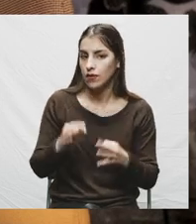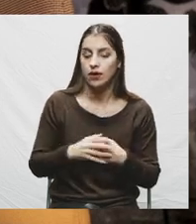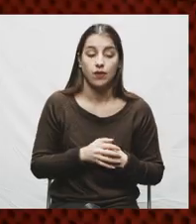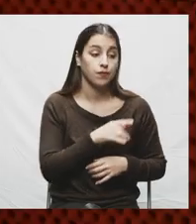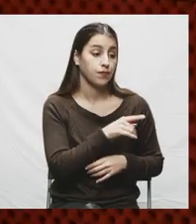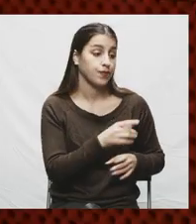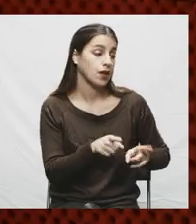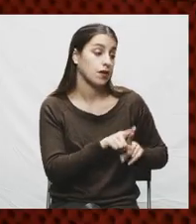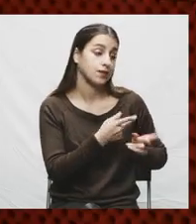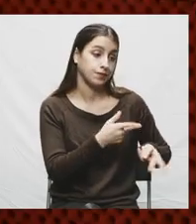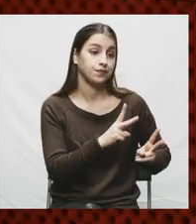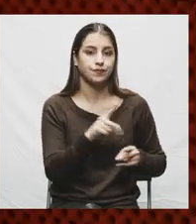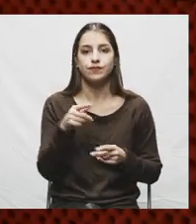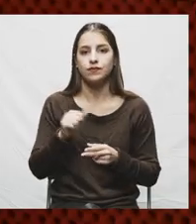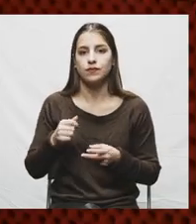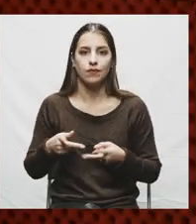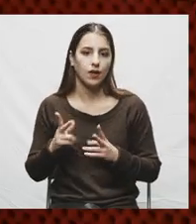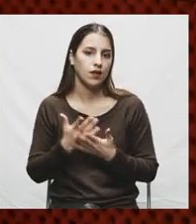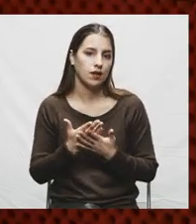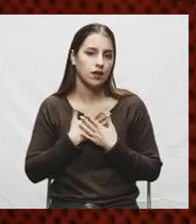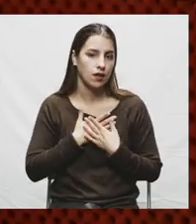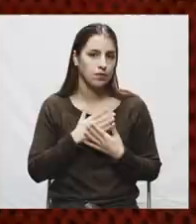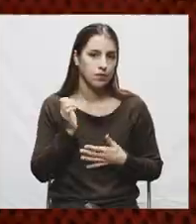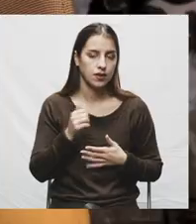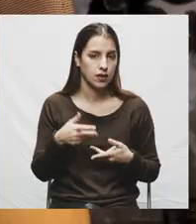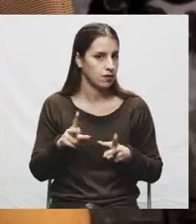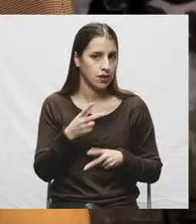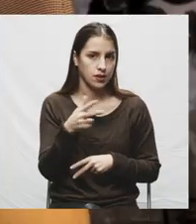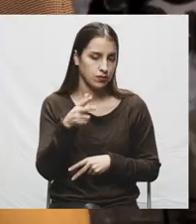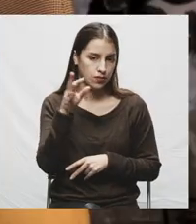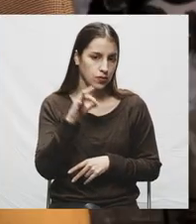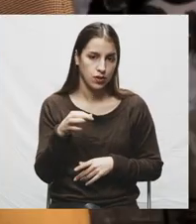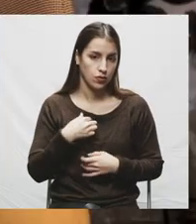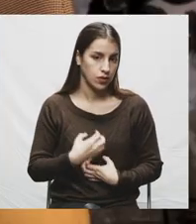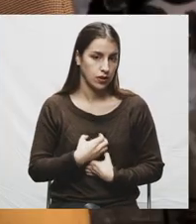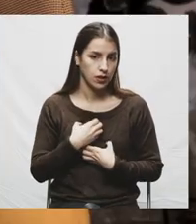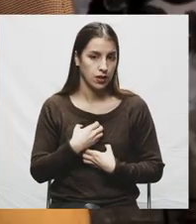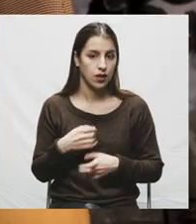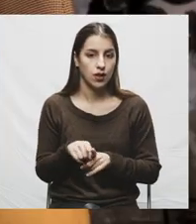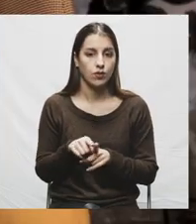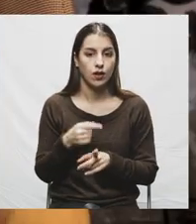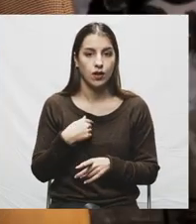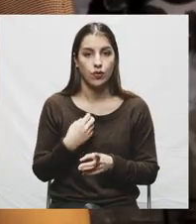Improvising would give you more freedom? — It would give me an... enormous freedom and would give me...